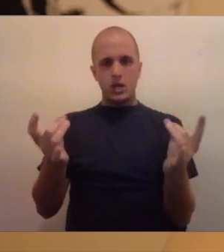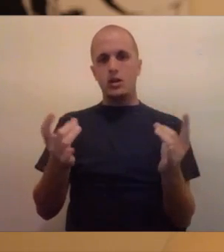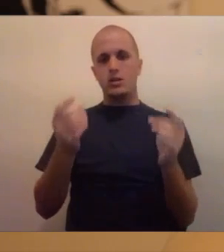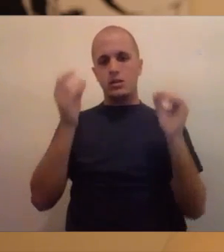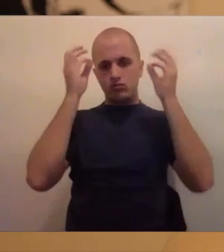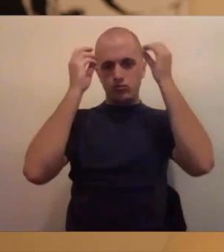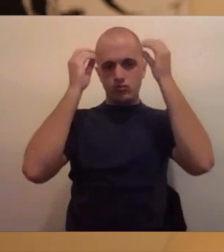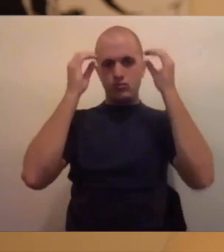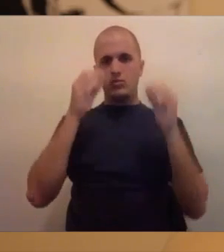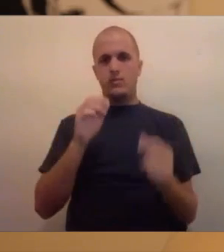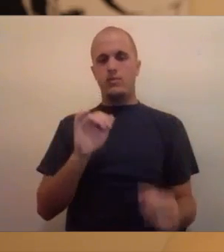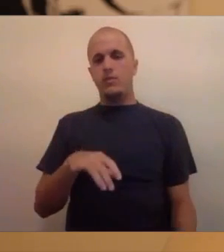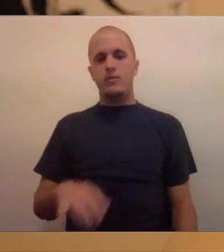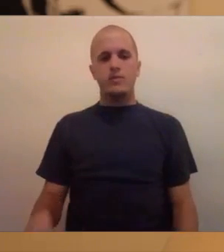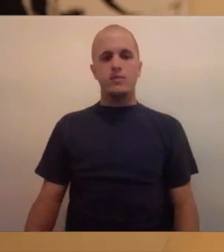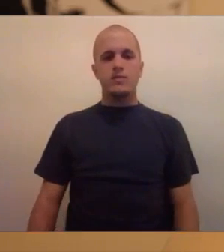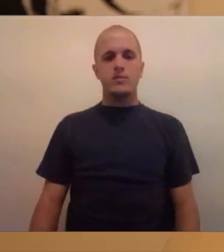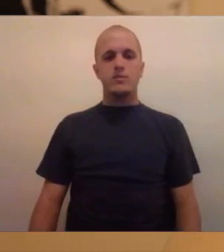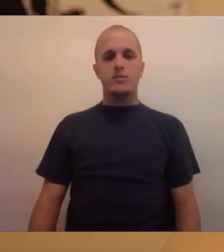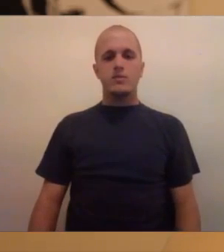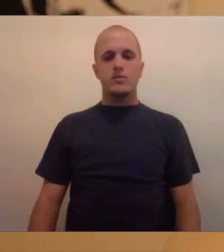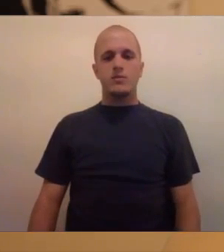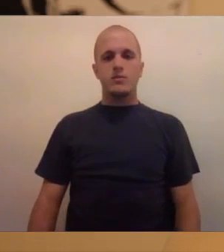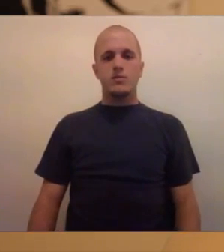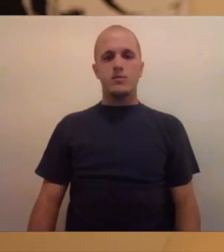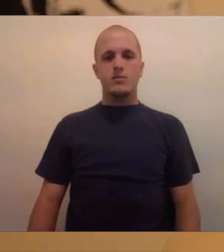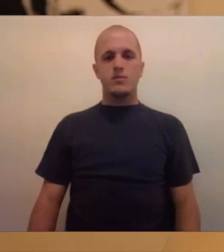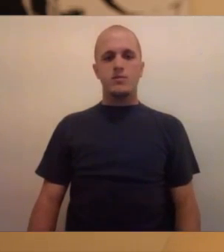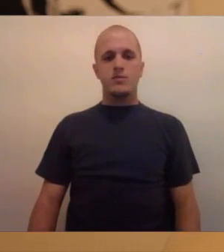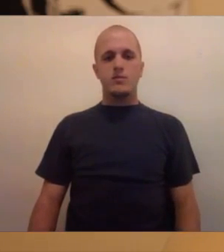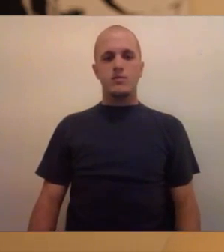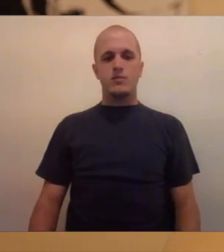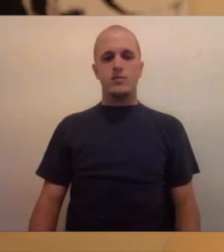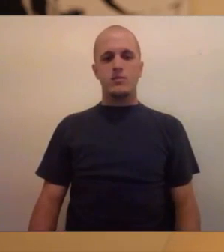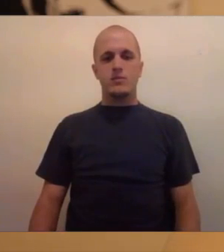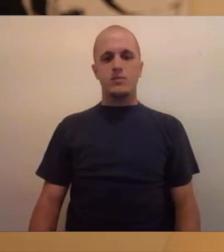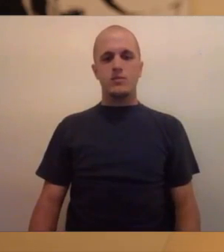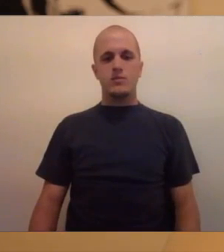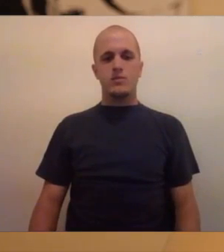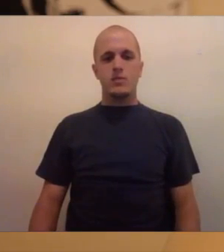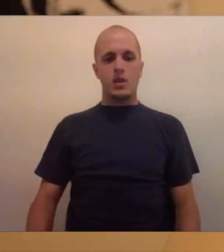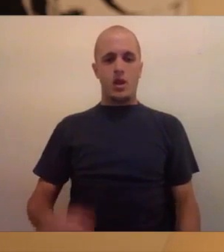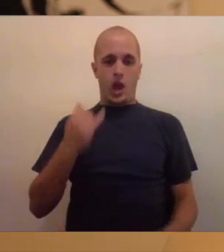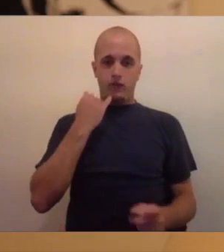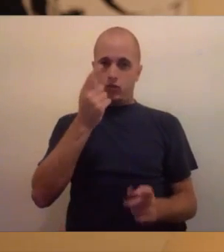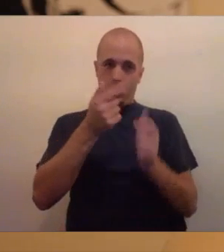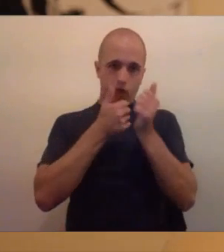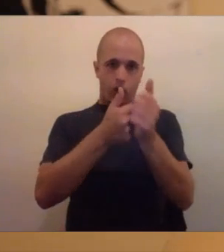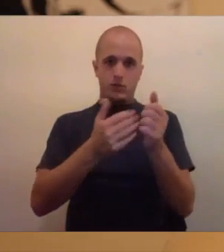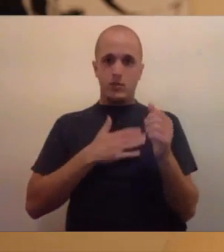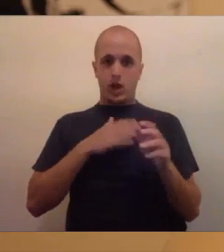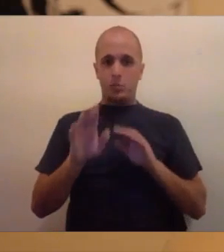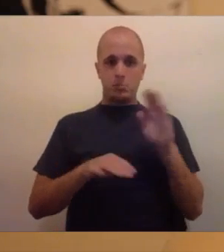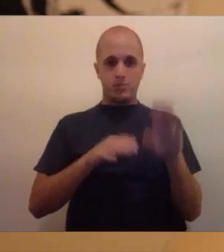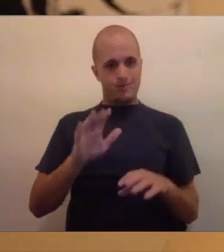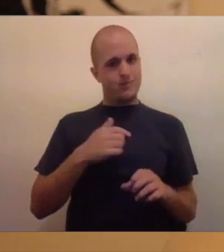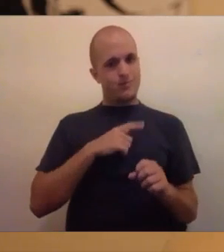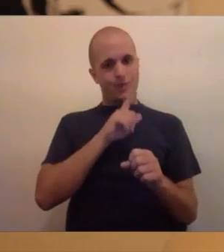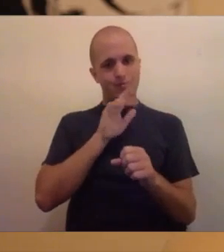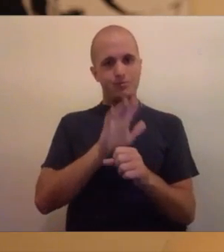in one posture, or doing mantra, prayer. So, this kind of thing, if